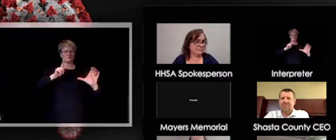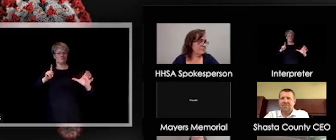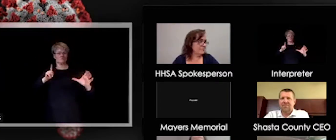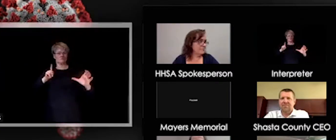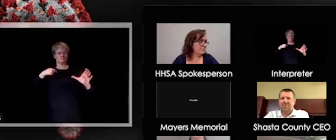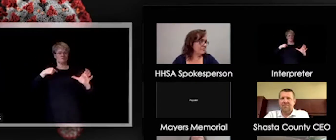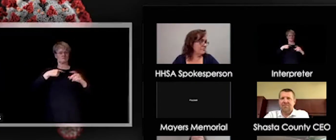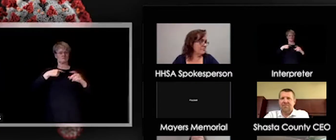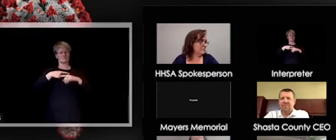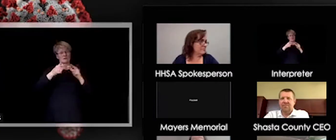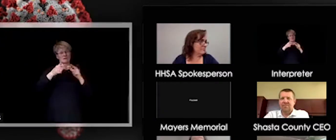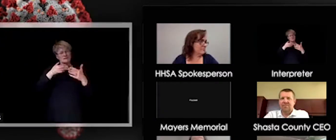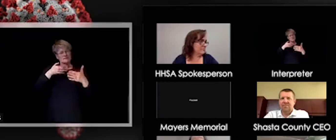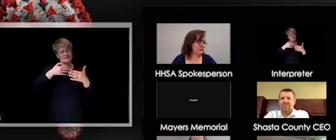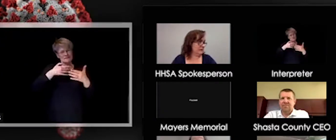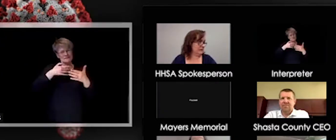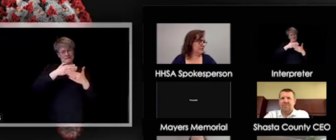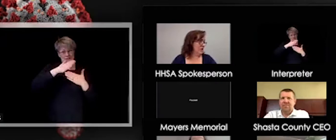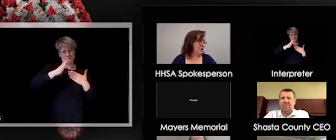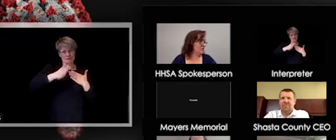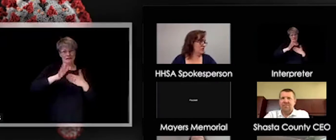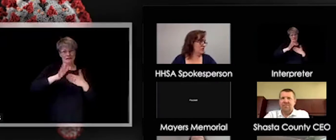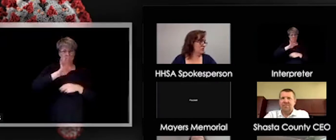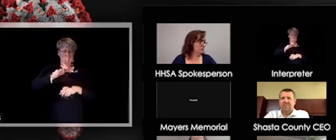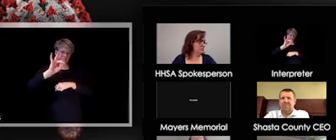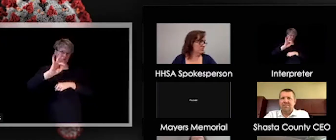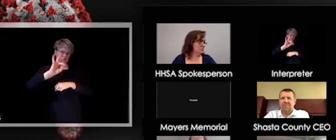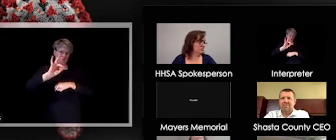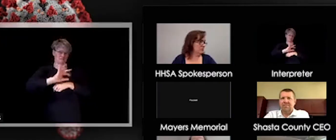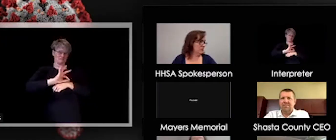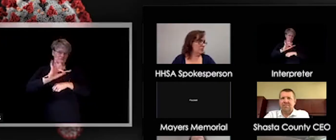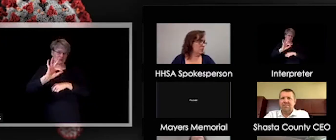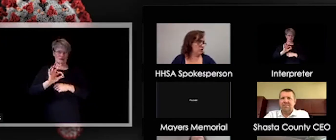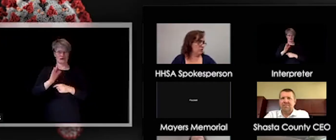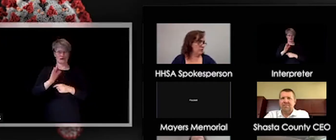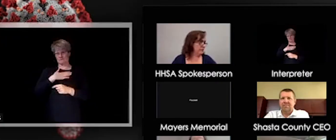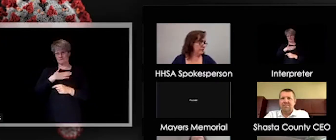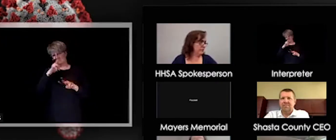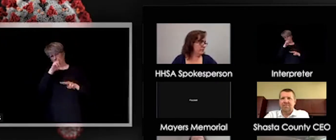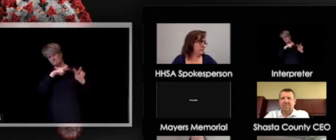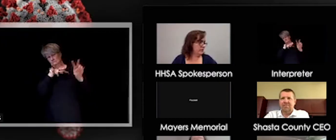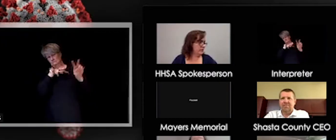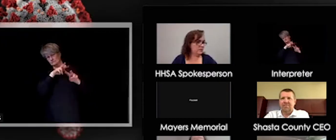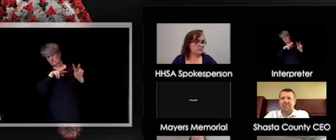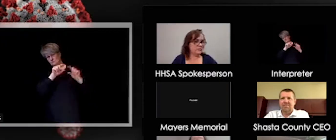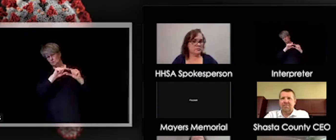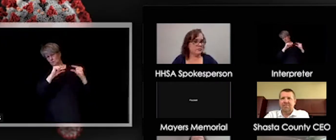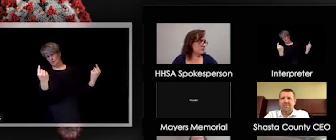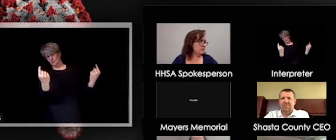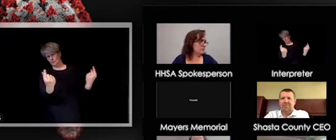p.m. I would say that my observation of the group was that most the people in the group